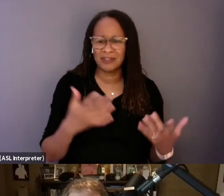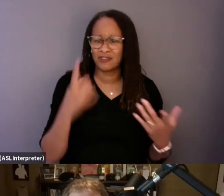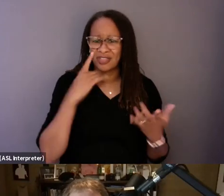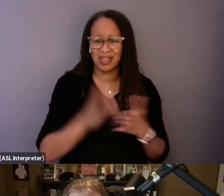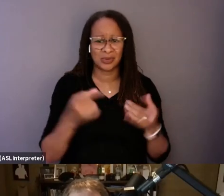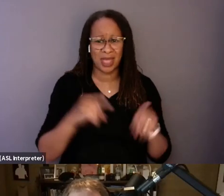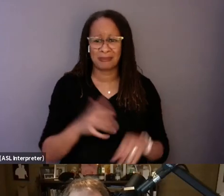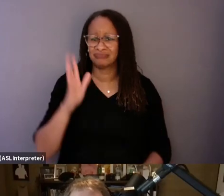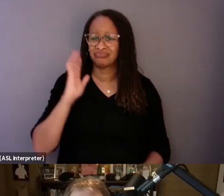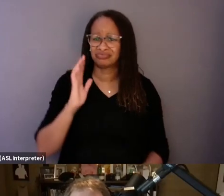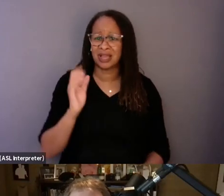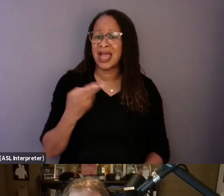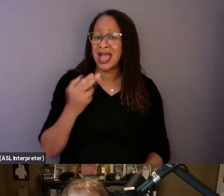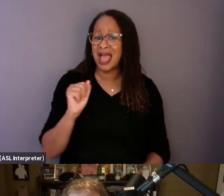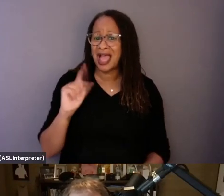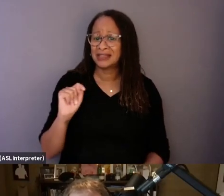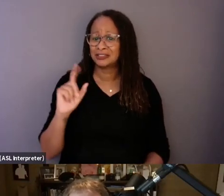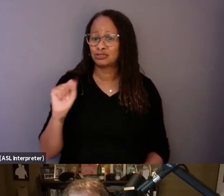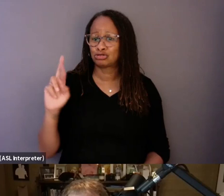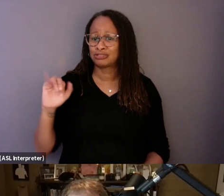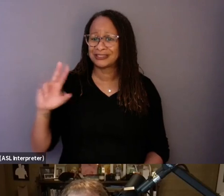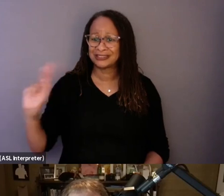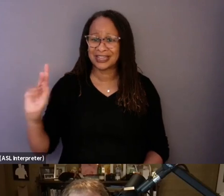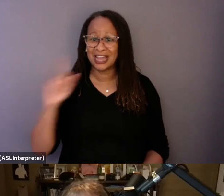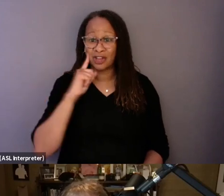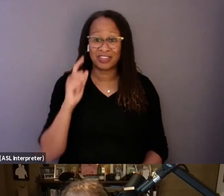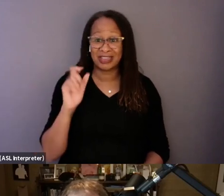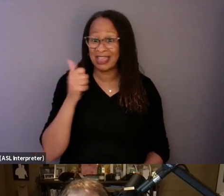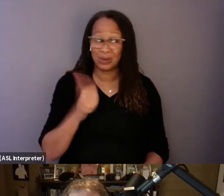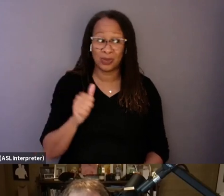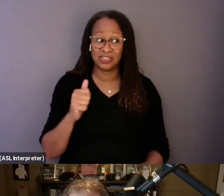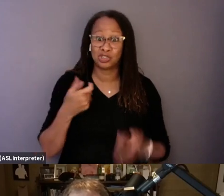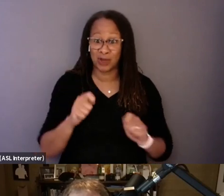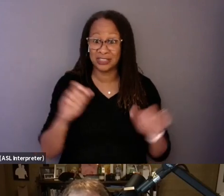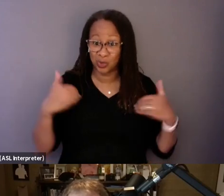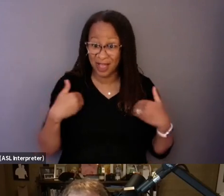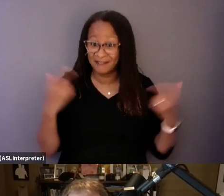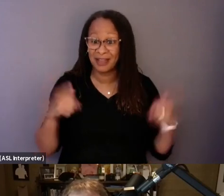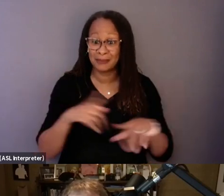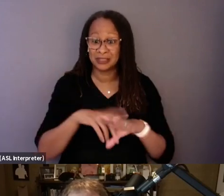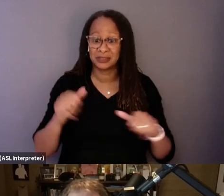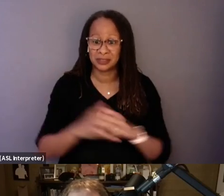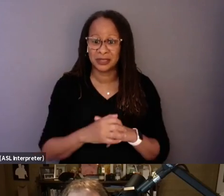It was a hat trick that I don't think anybody else had ever attempted, let alone a triumph in.